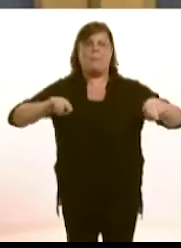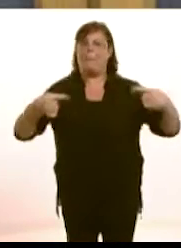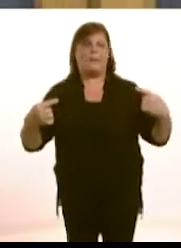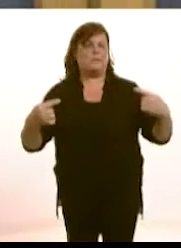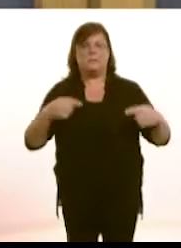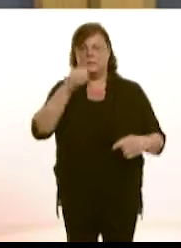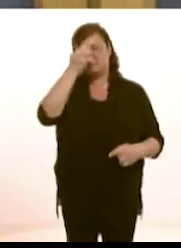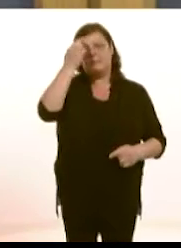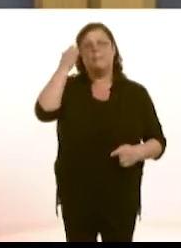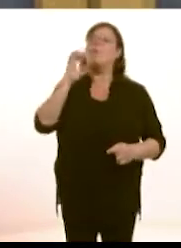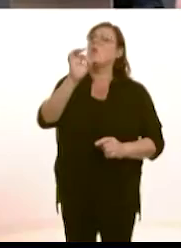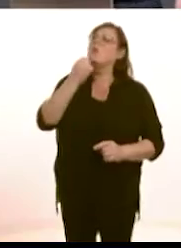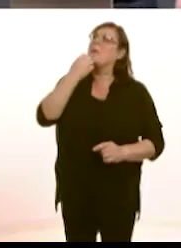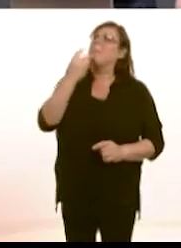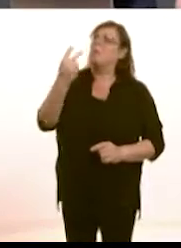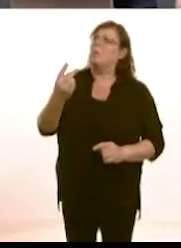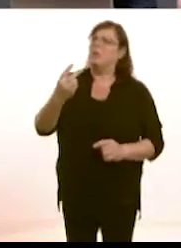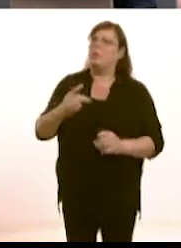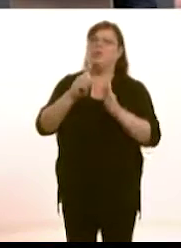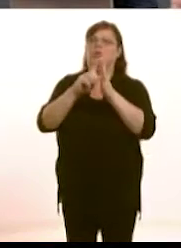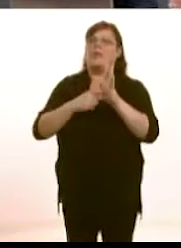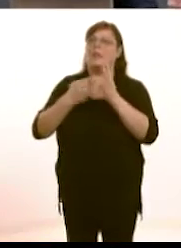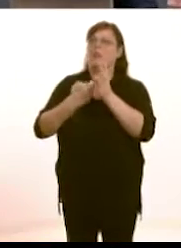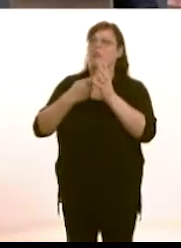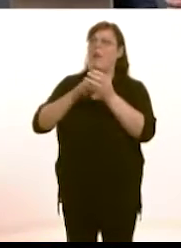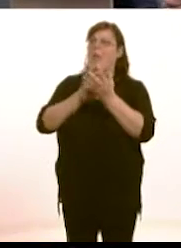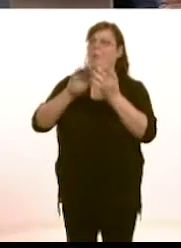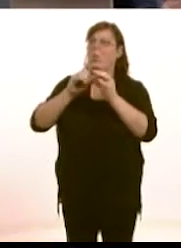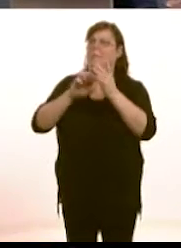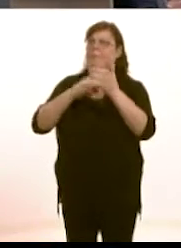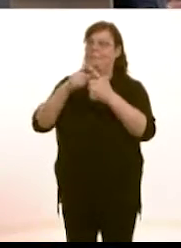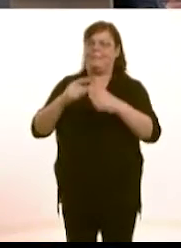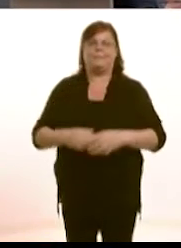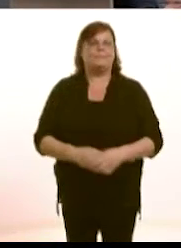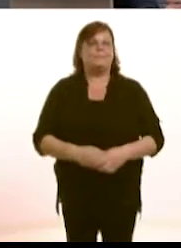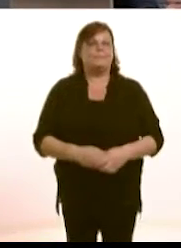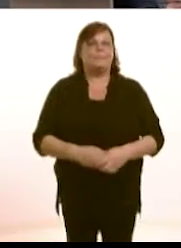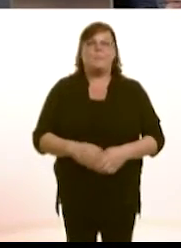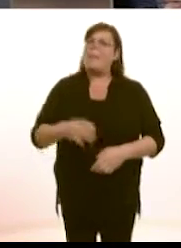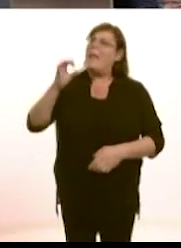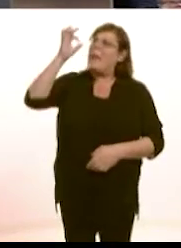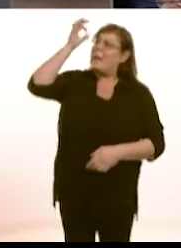Pa rÙl y mae'r Prif Weinidog yn ei gweld ar gyfer cynghorau o ran adeiladu tai cymdeithasol?